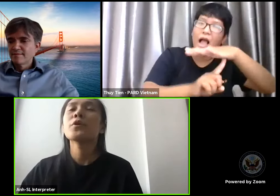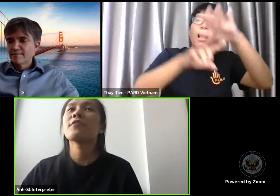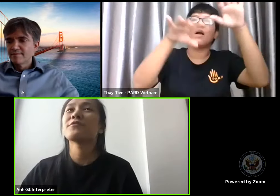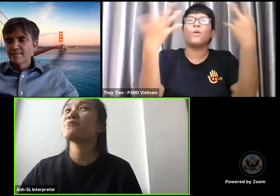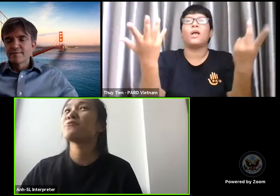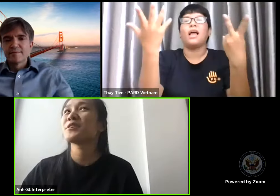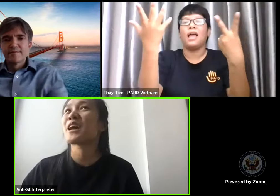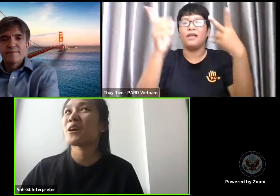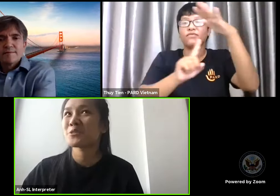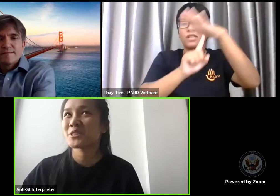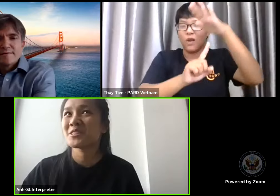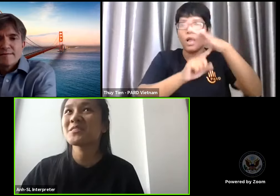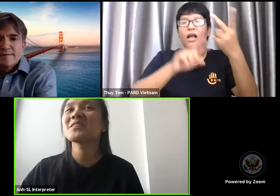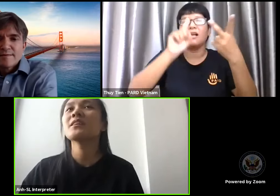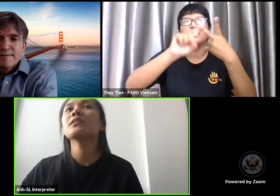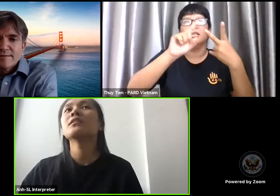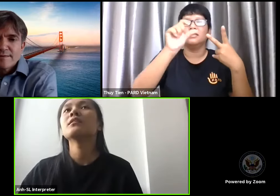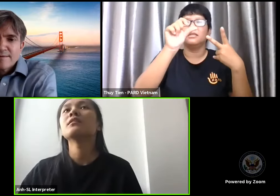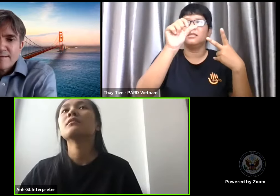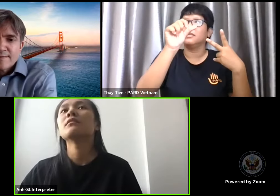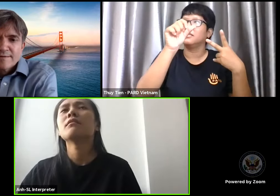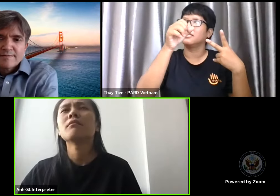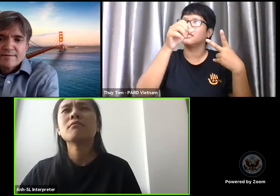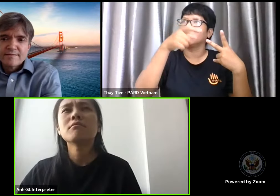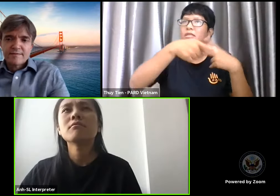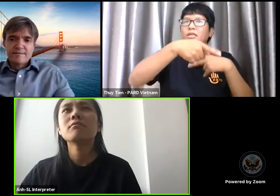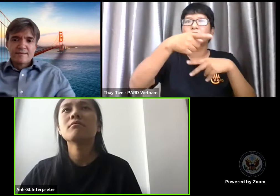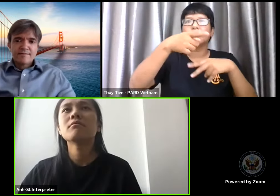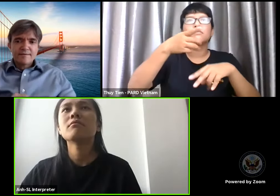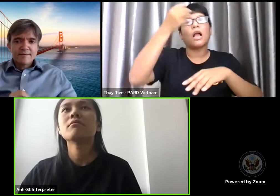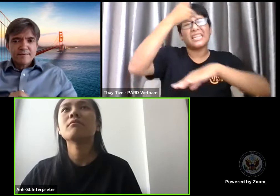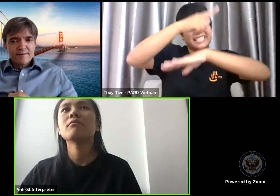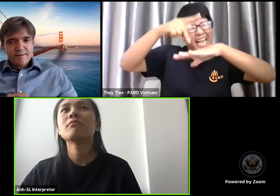we have different cultures